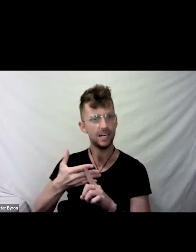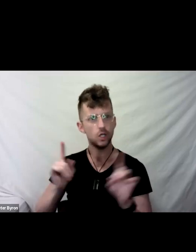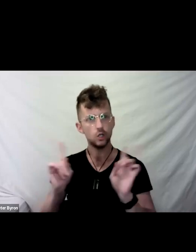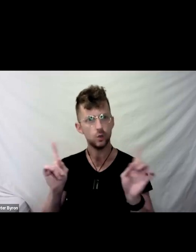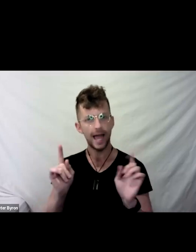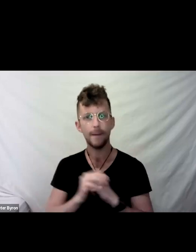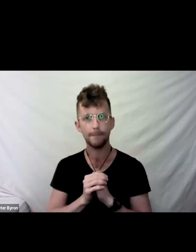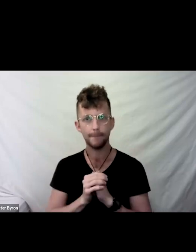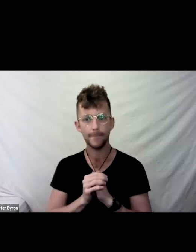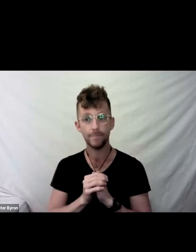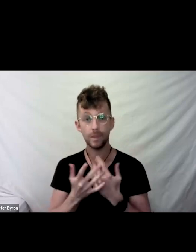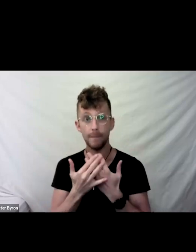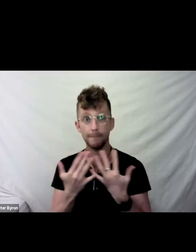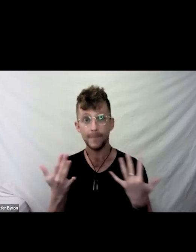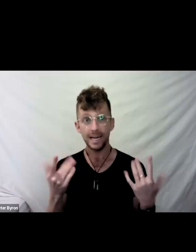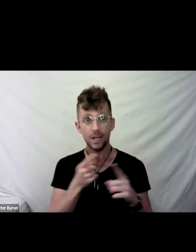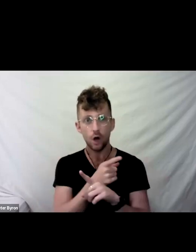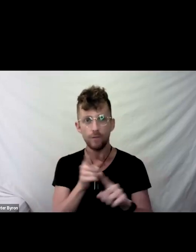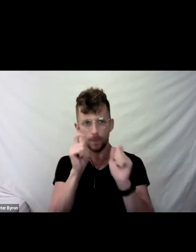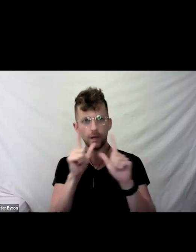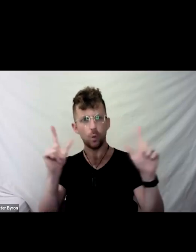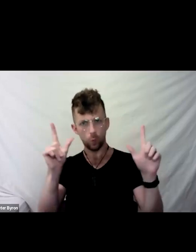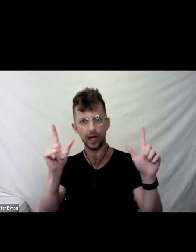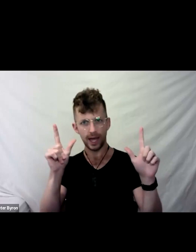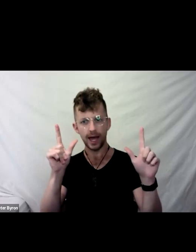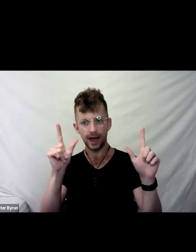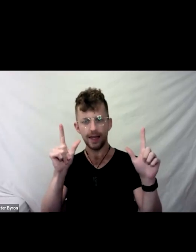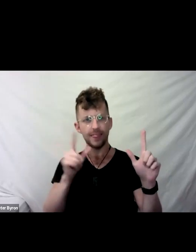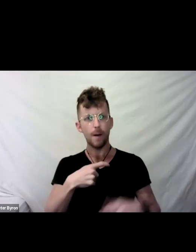into Individualised Funding and Carer Support